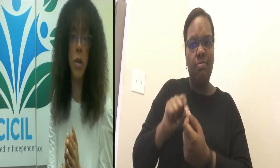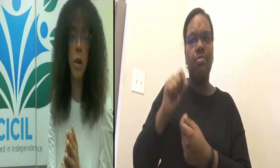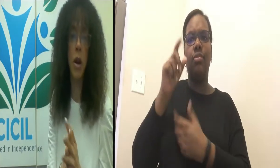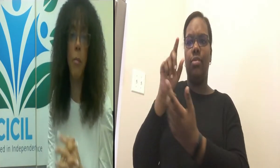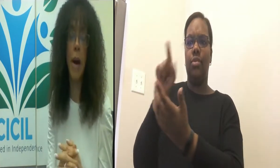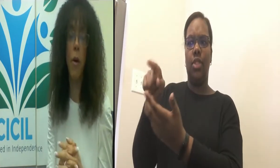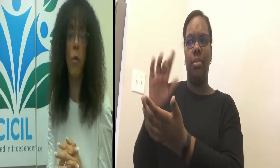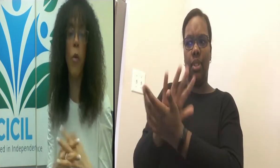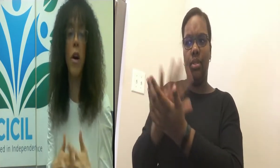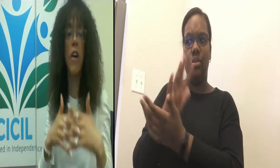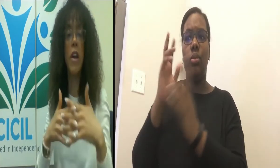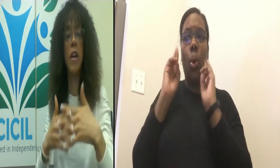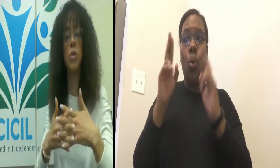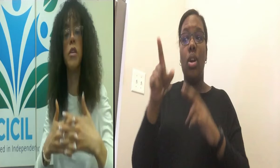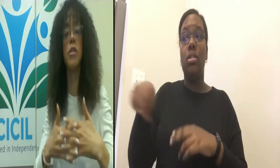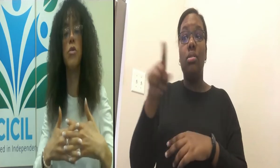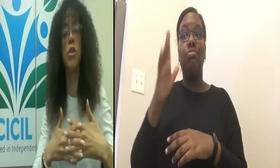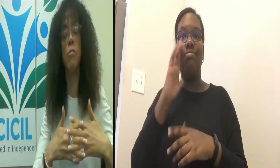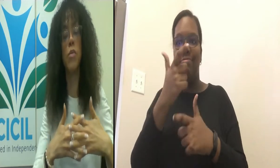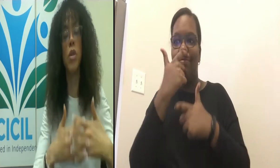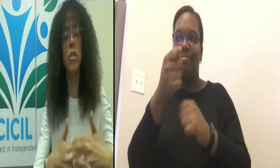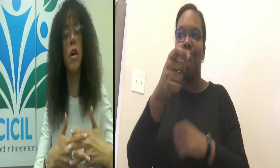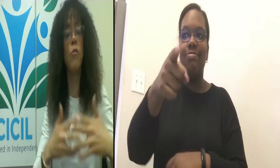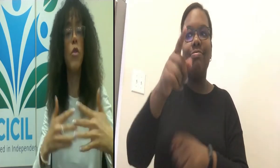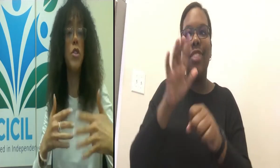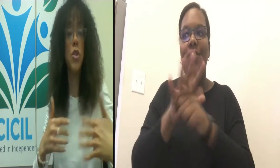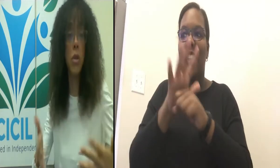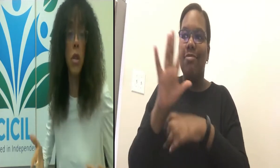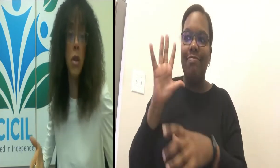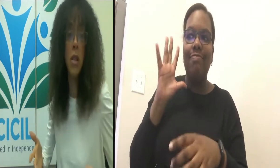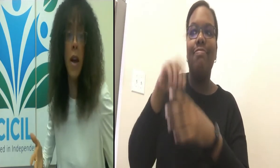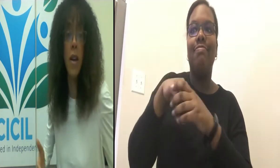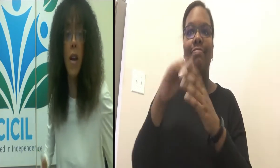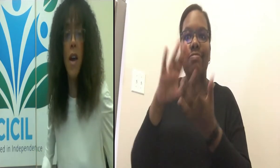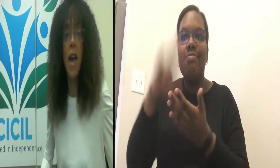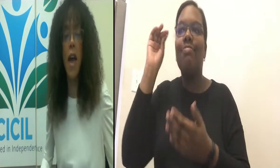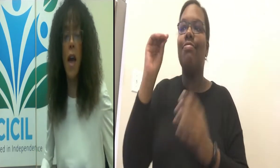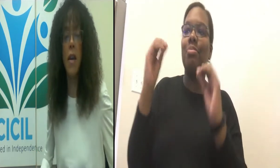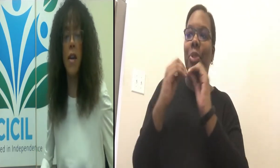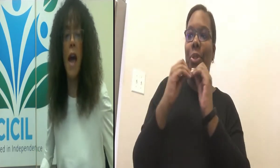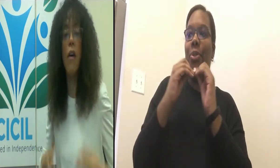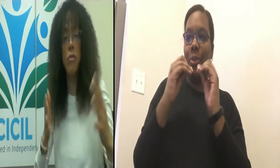interest you enough to want to find out more information about what financial